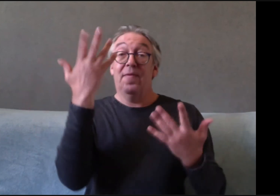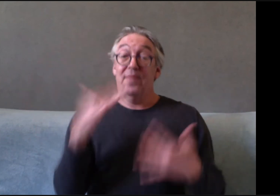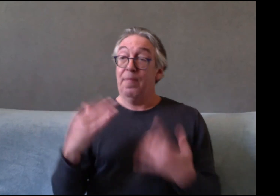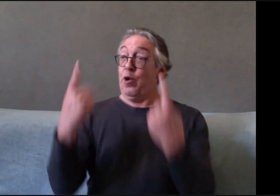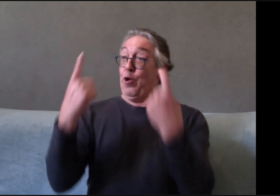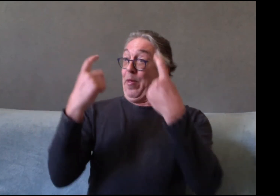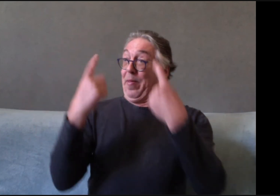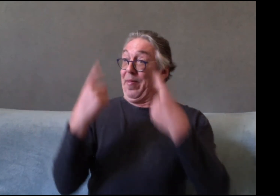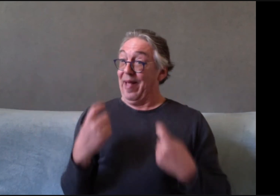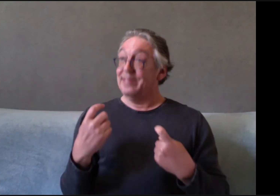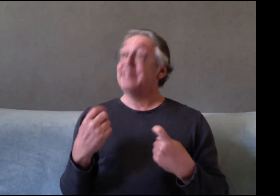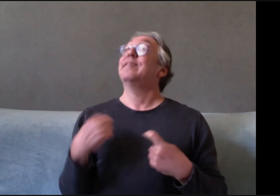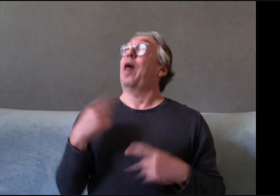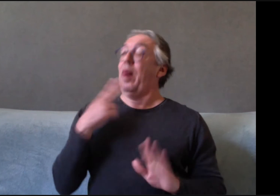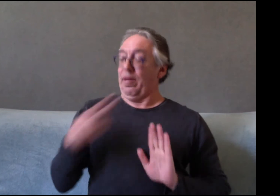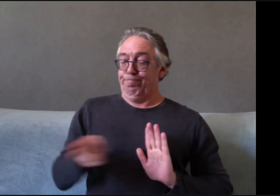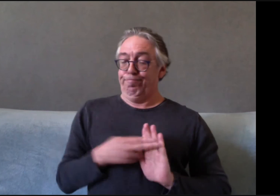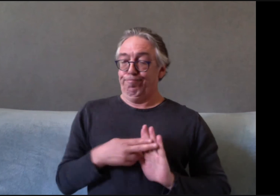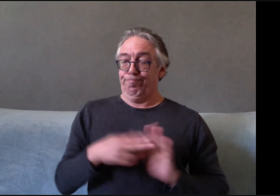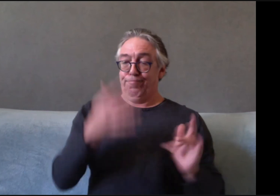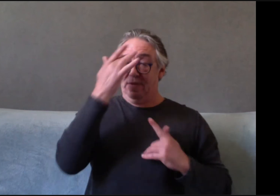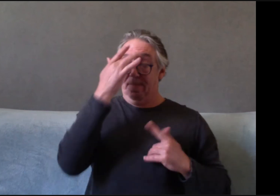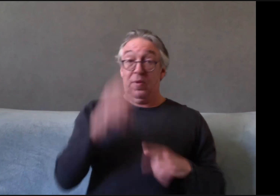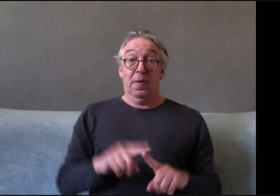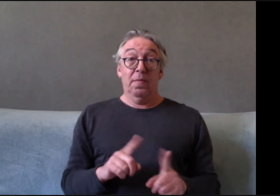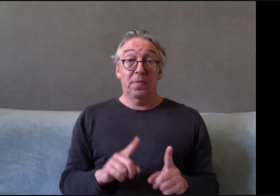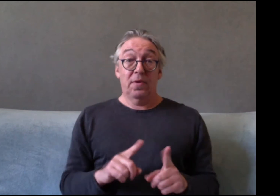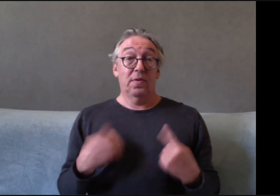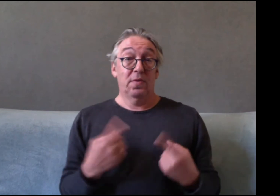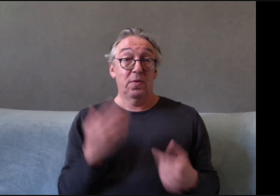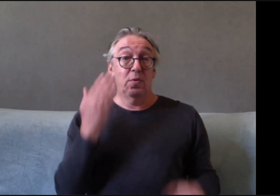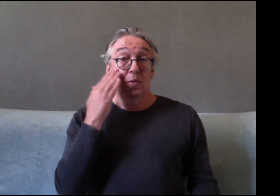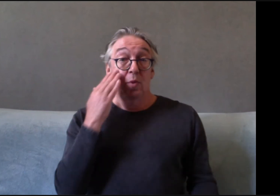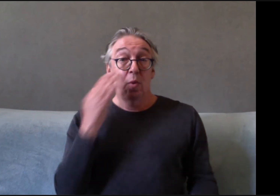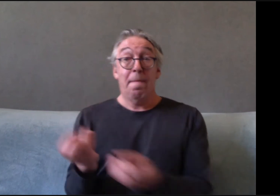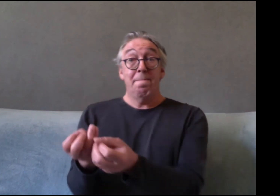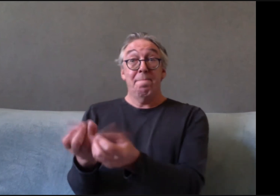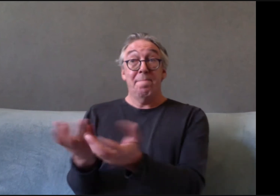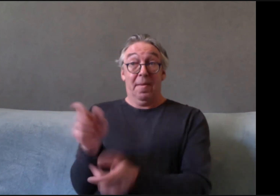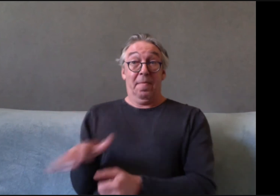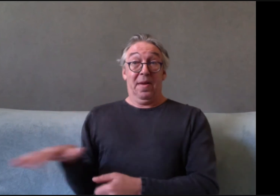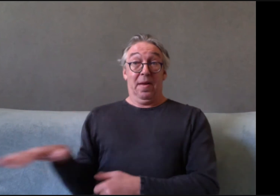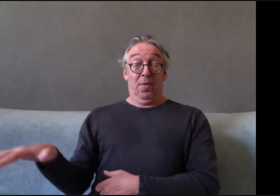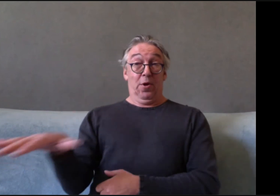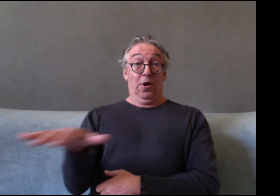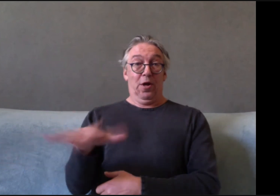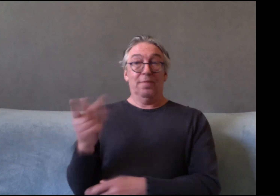We know there are many other people affected behind all this data.